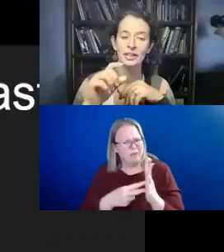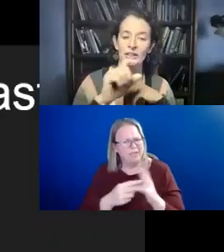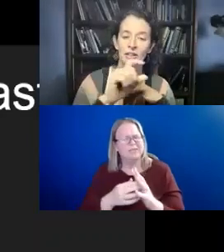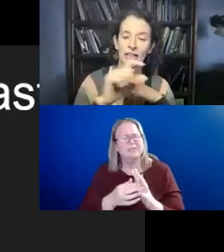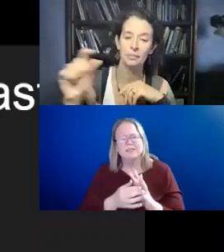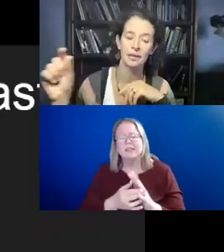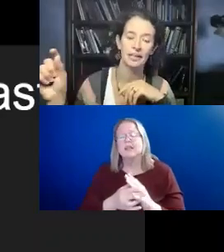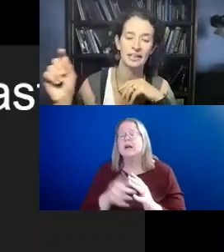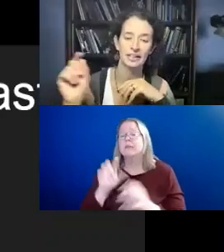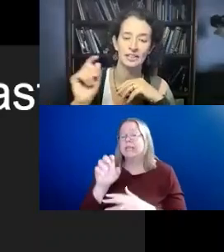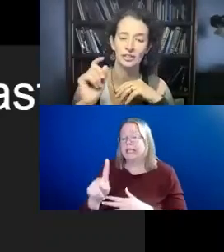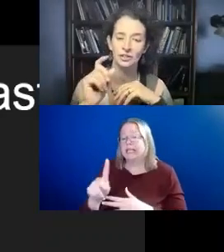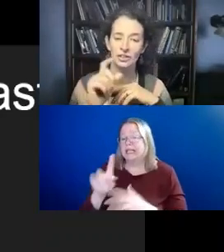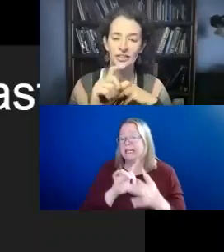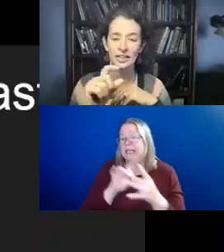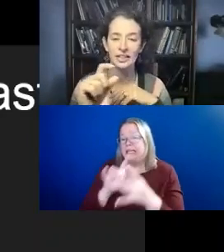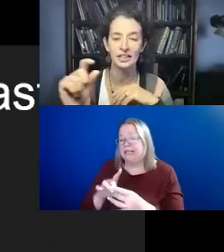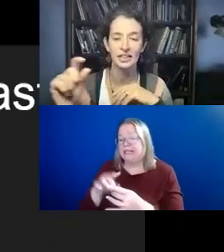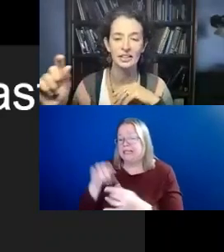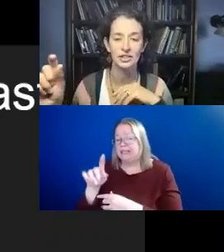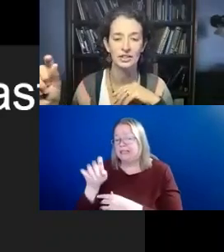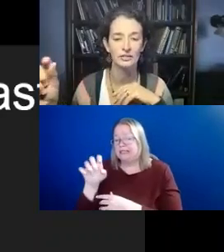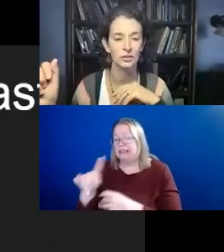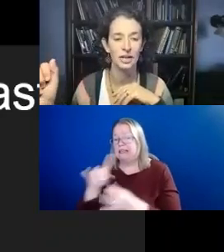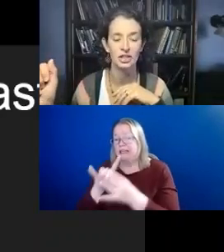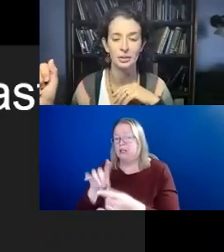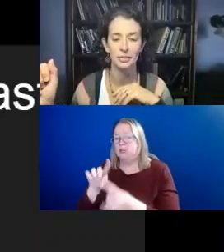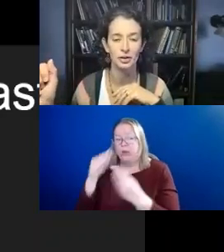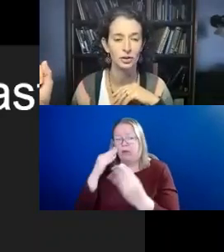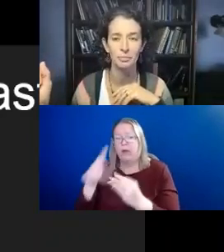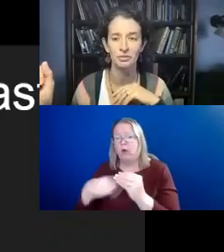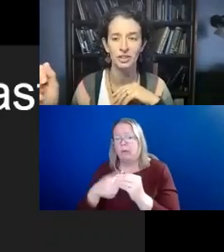the link being connected 13:29:31 to , this link connects to links